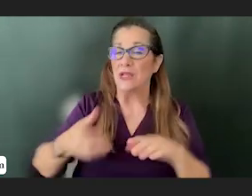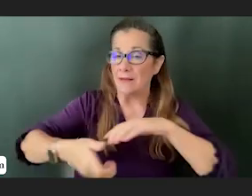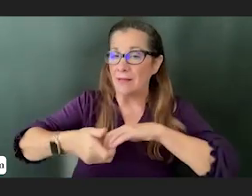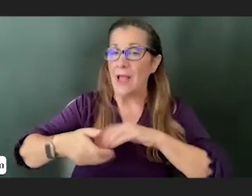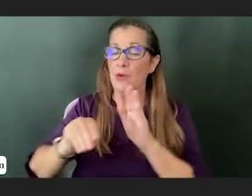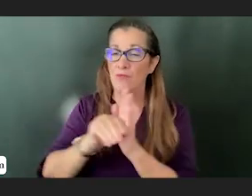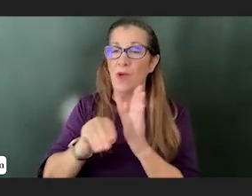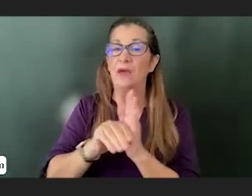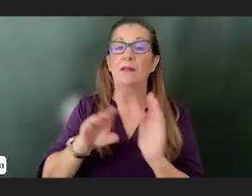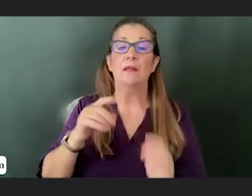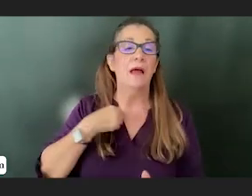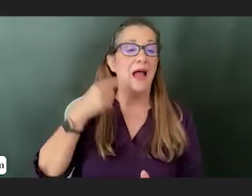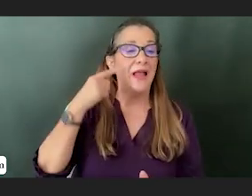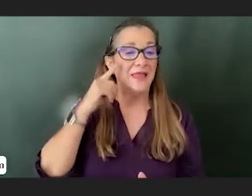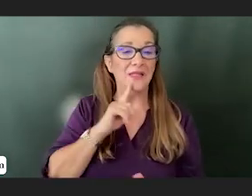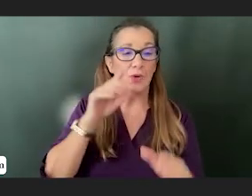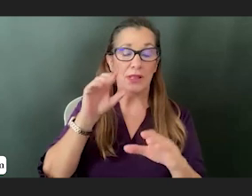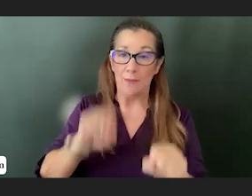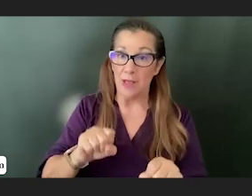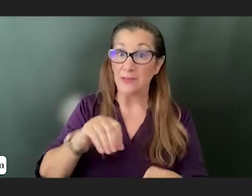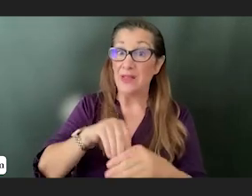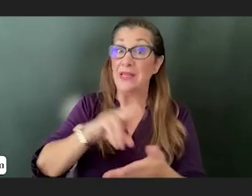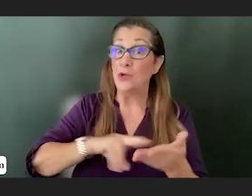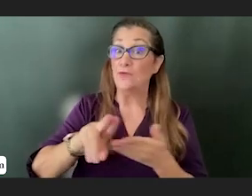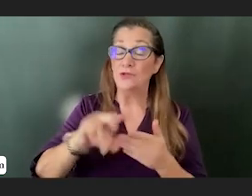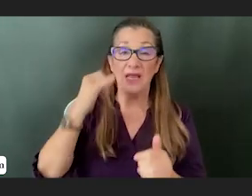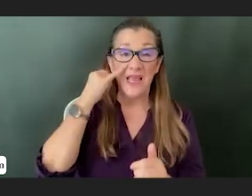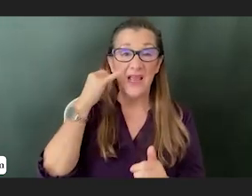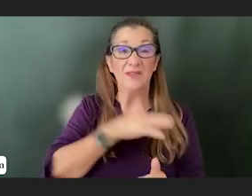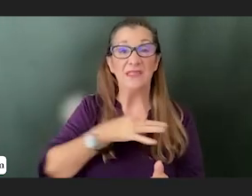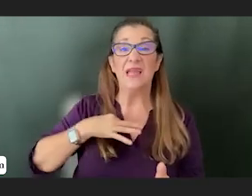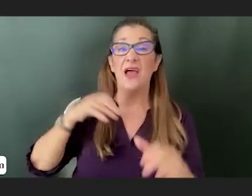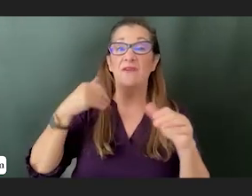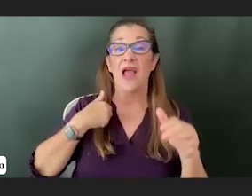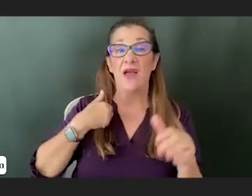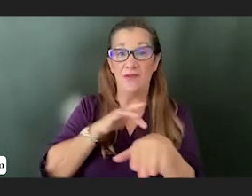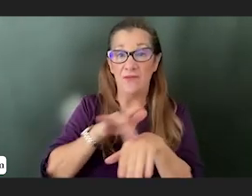I think it's really possible in universities, though, if staff have the availability of time to work together.